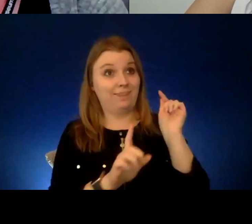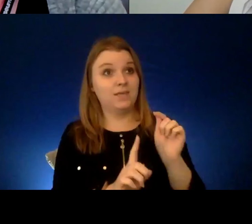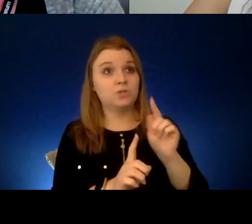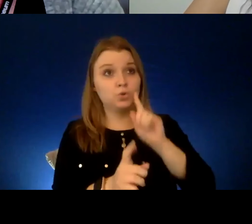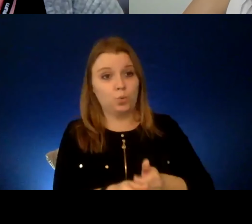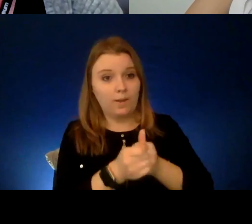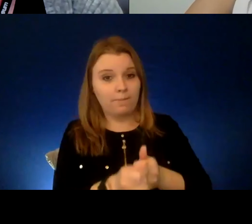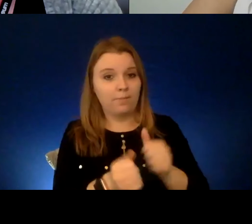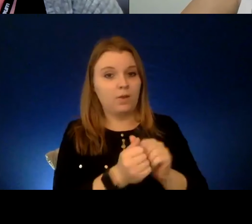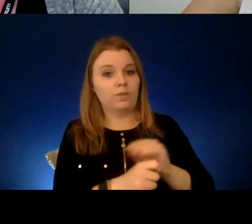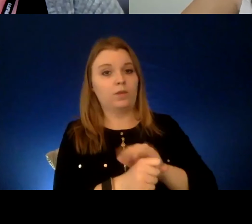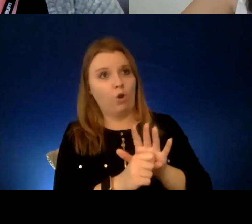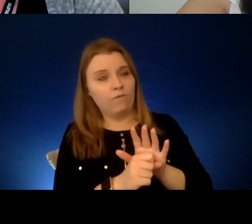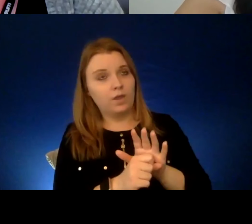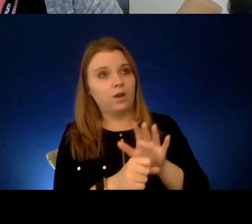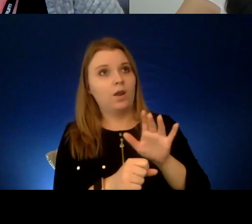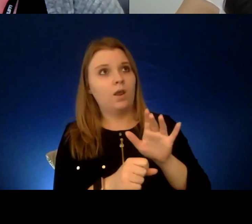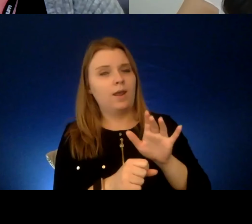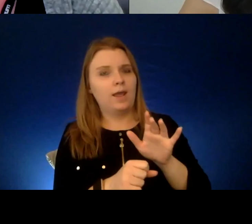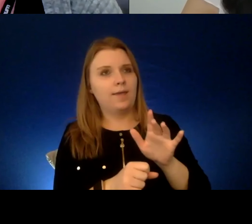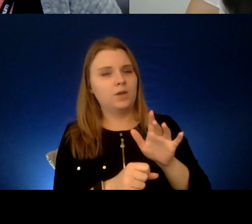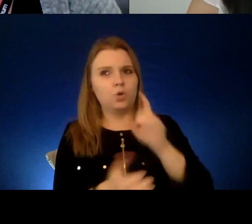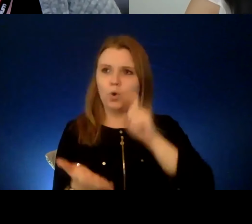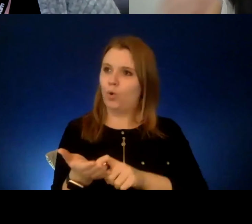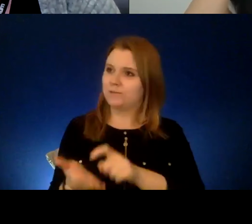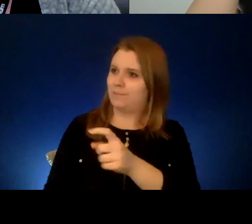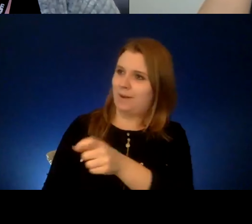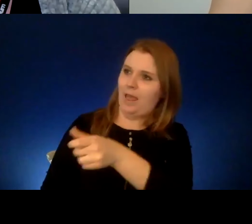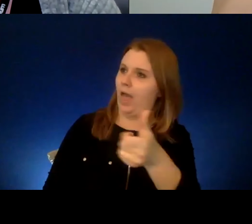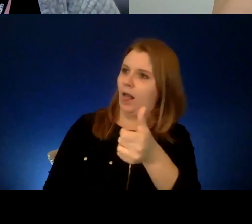or for something, and then you've noticed somebody using it in an interesting way?